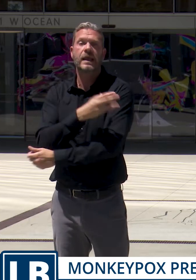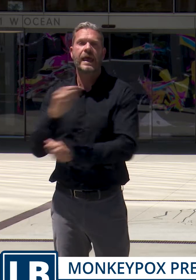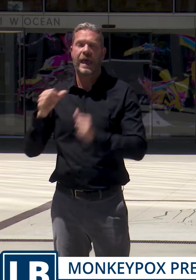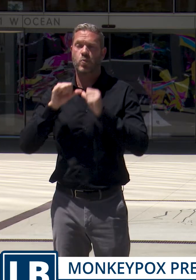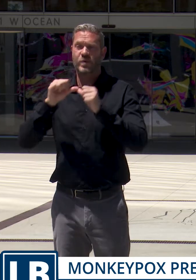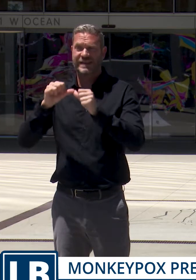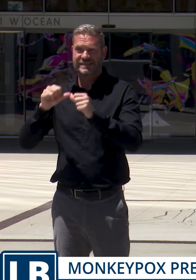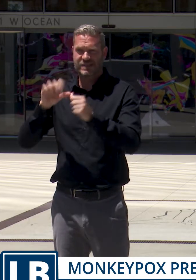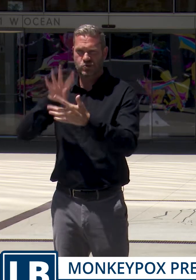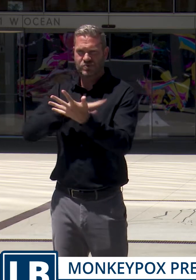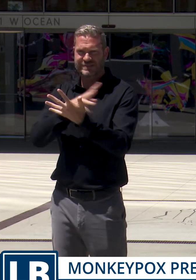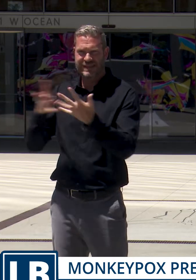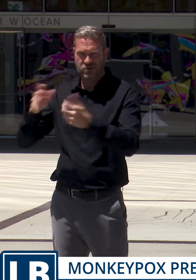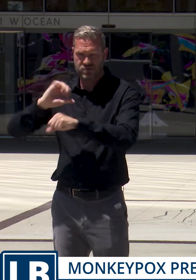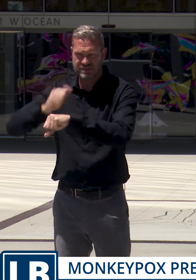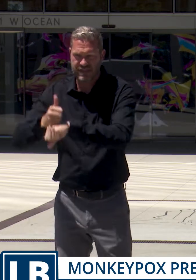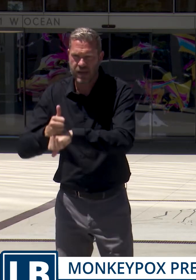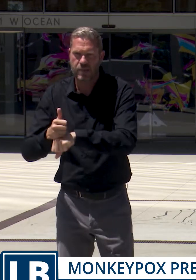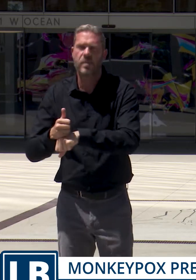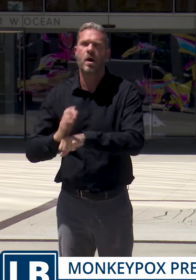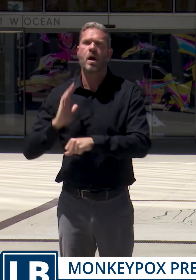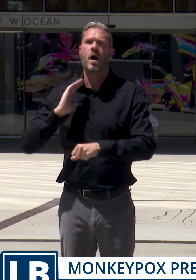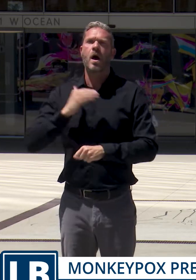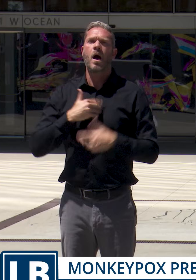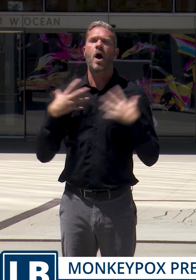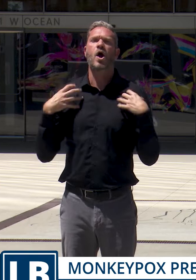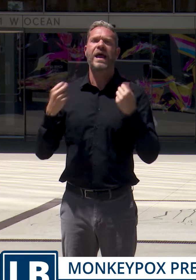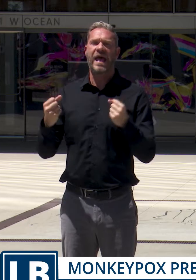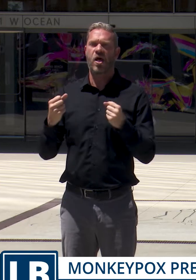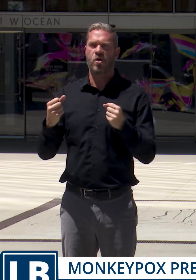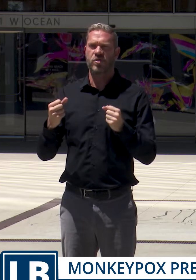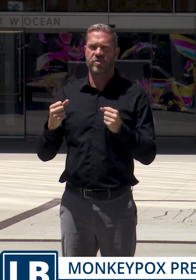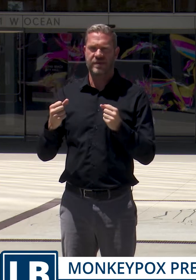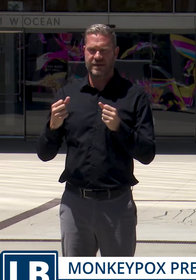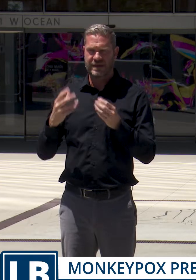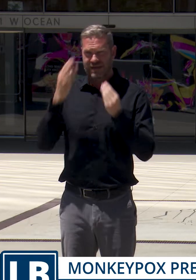we've expanded our public health information line to meet the demand for monkey pox calls